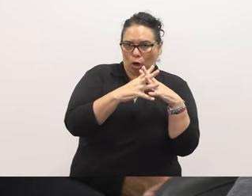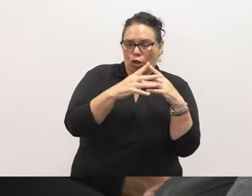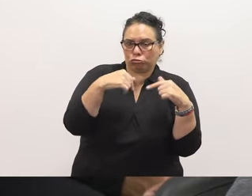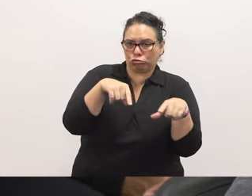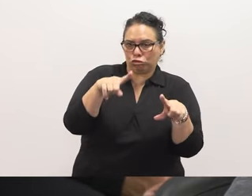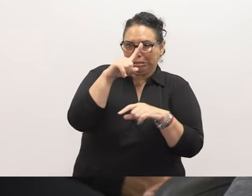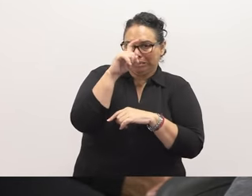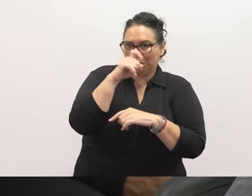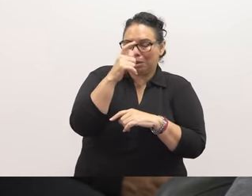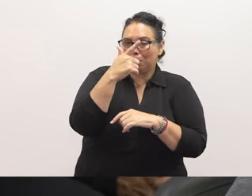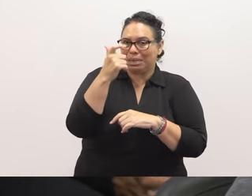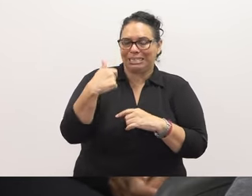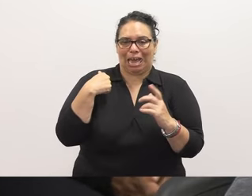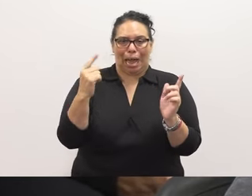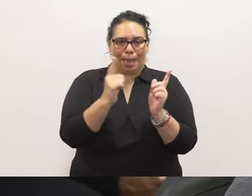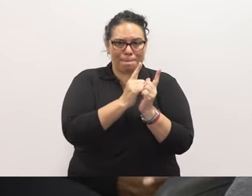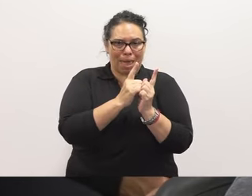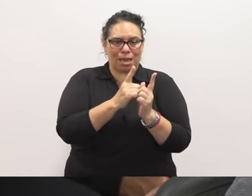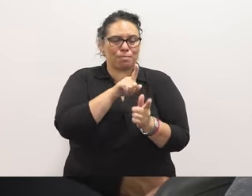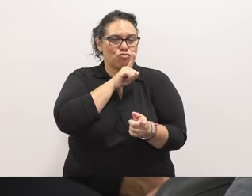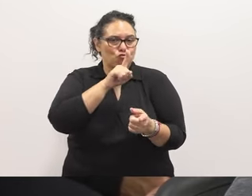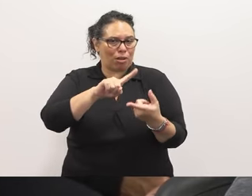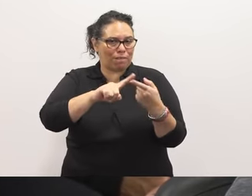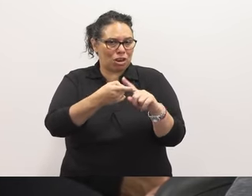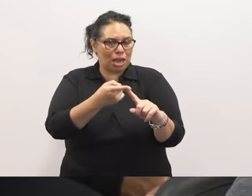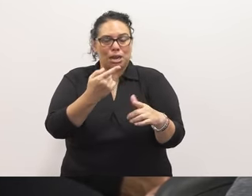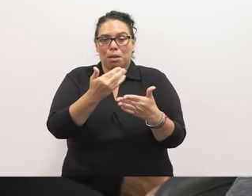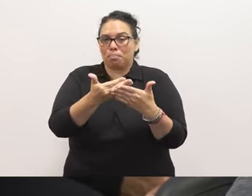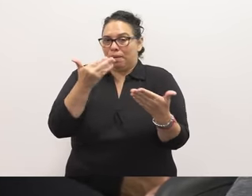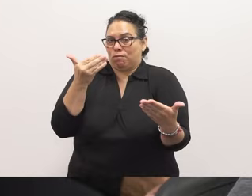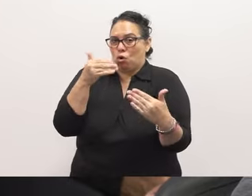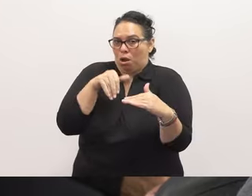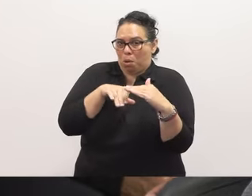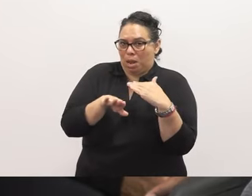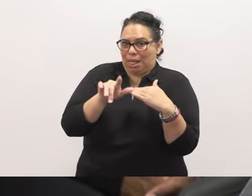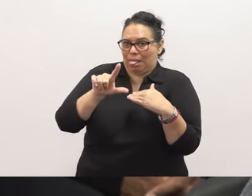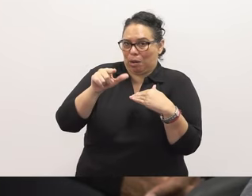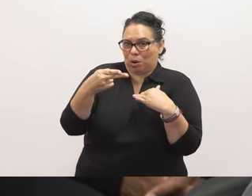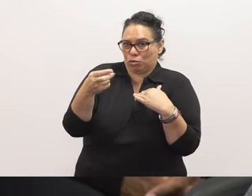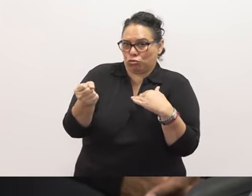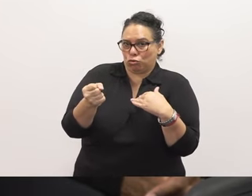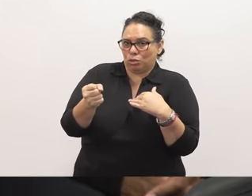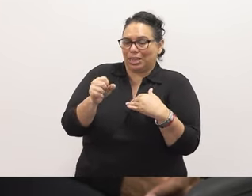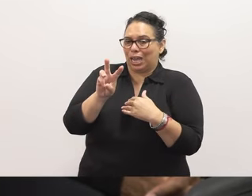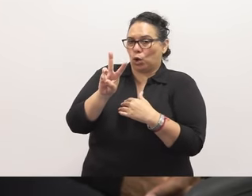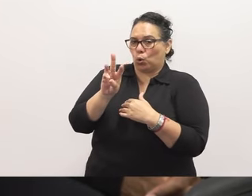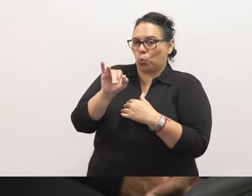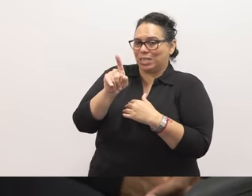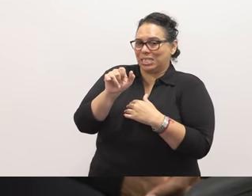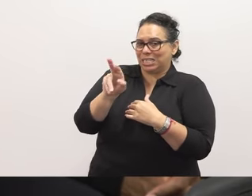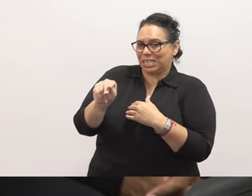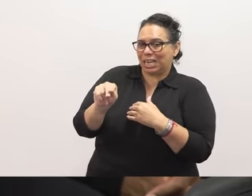because that's when I met like my real friends before even coming into Lakewood, like Winston right here, you know, he's one of my best friends.